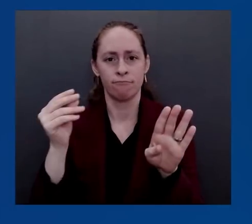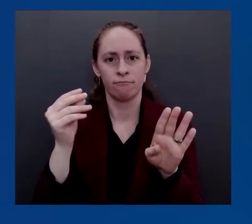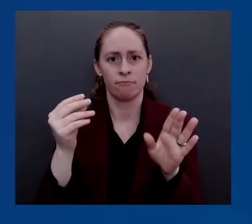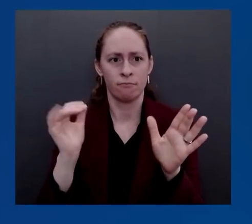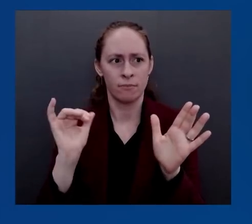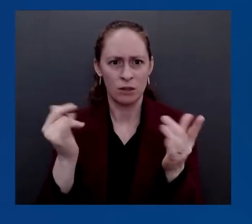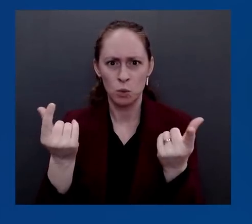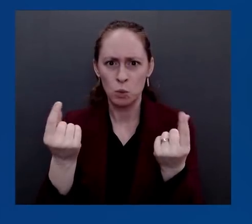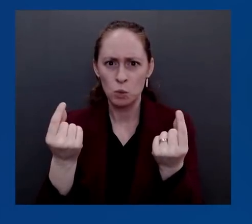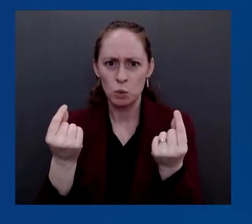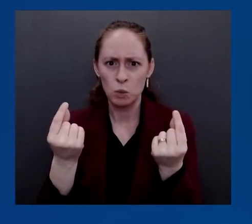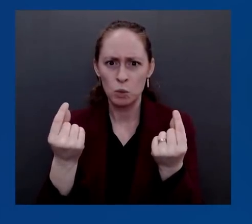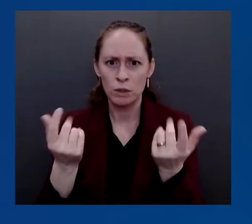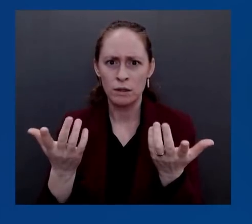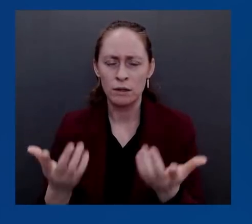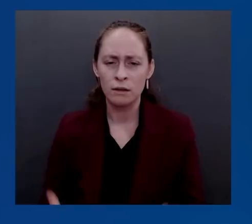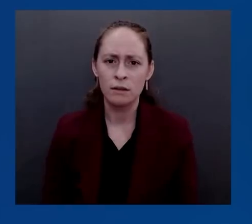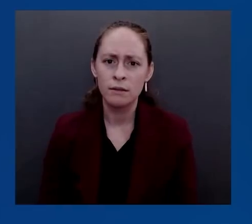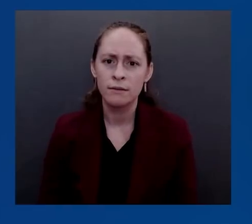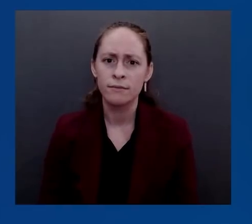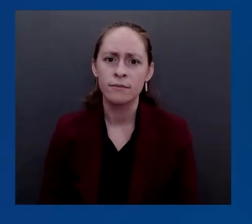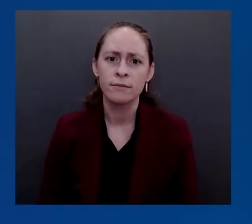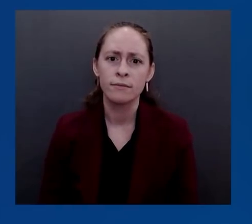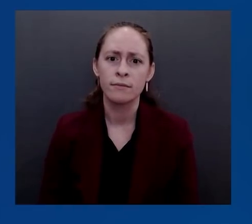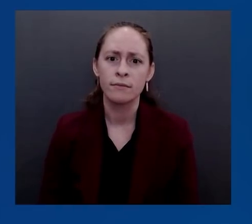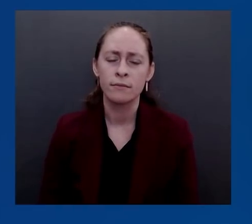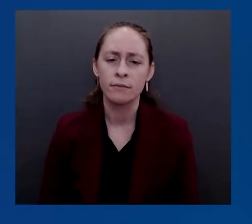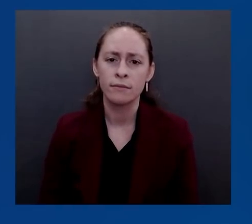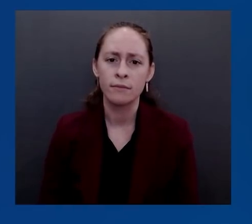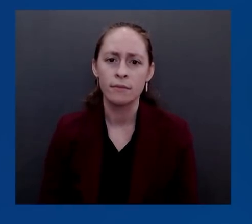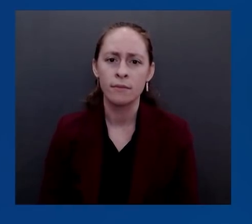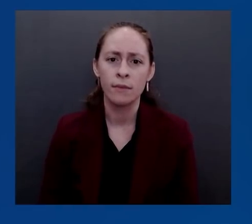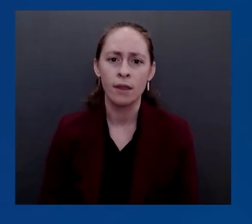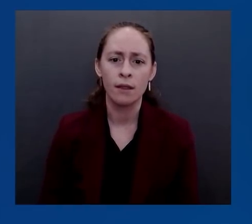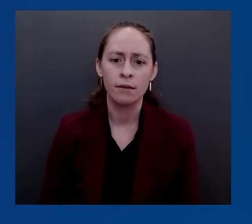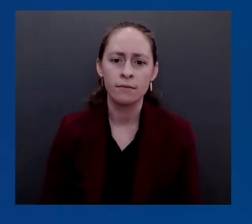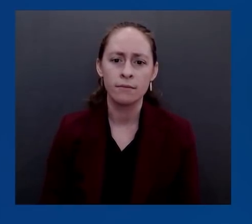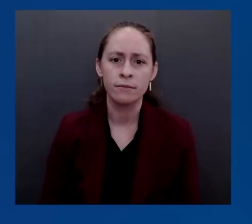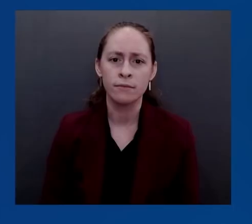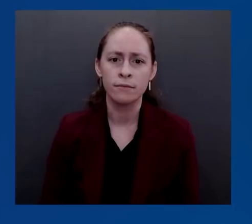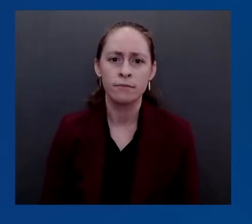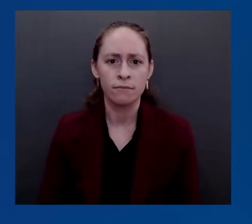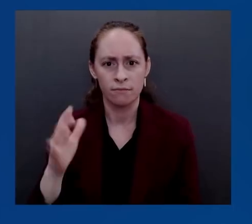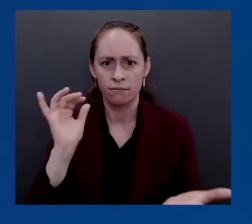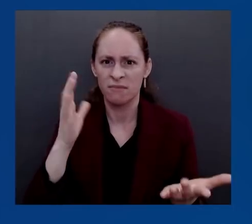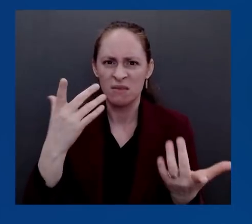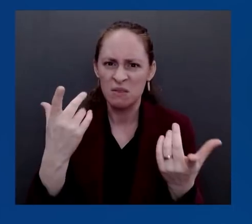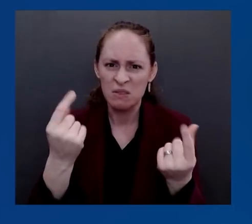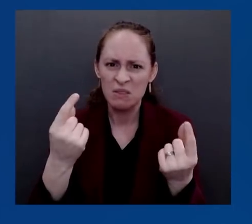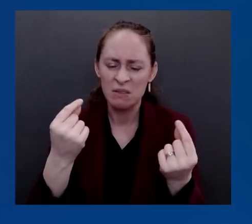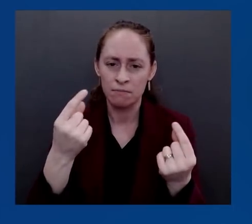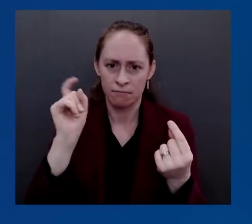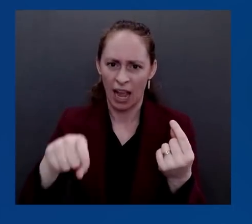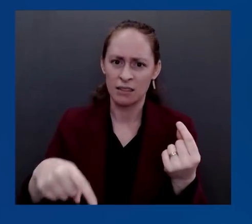they don't let them attend even -- unless they have a negative PCR. So, is that something that you've looked at -- test-to-stay -- for daycare and childcare centers?